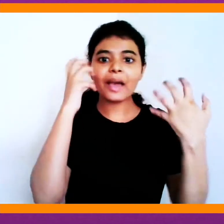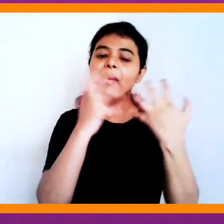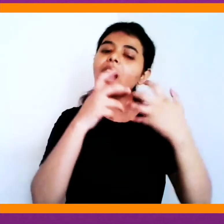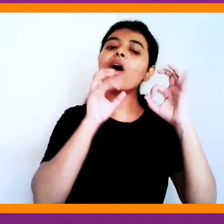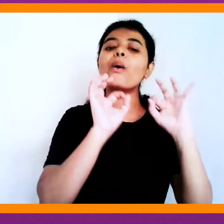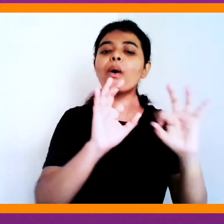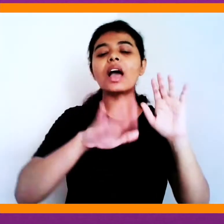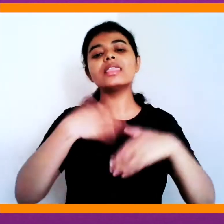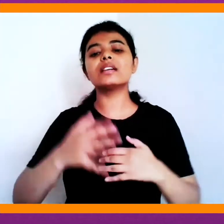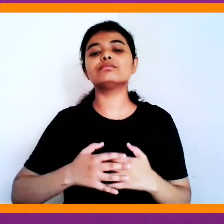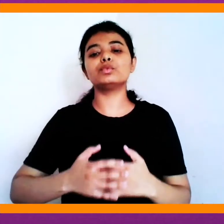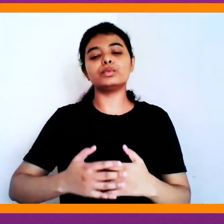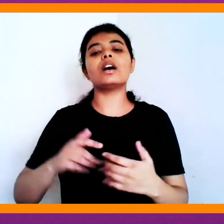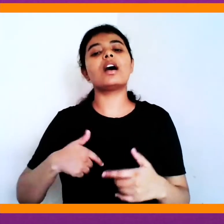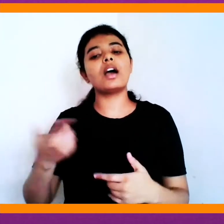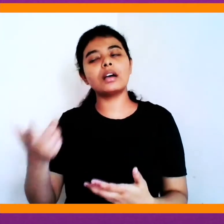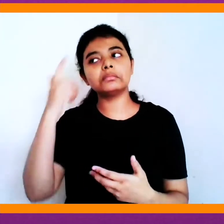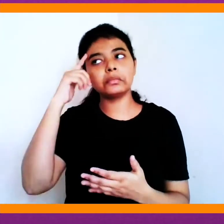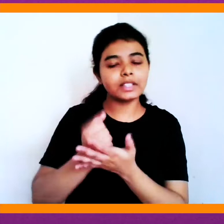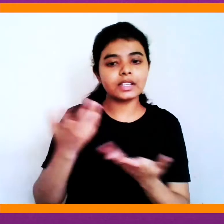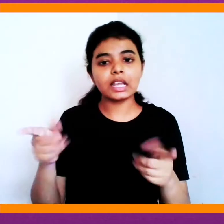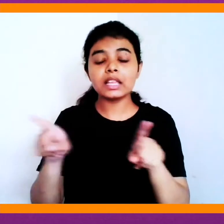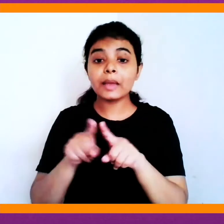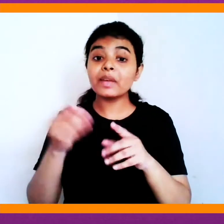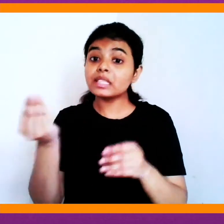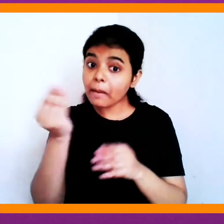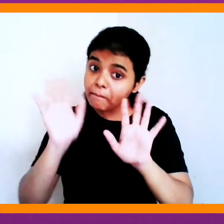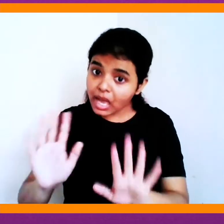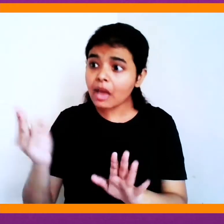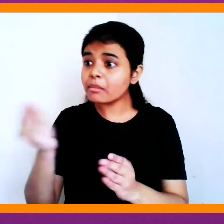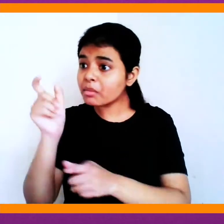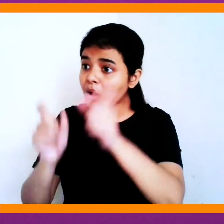time to have a baby there are some couples who married much earlier who waited almost seven